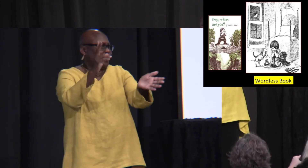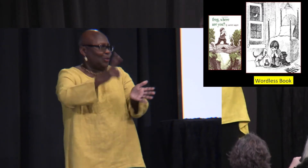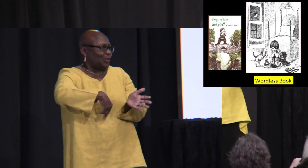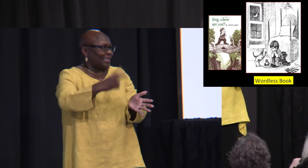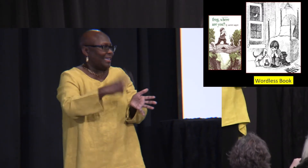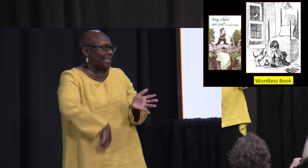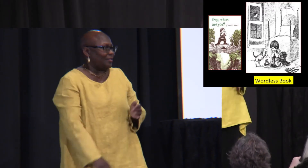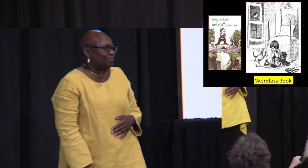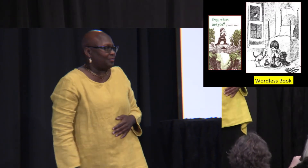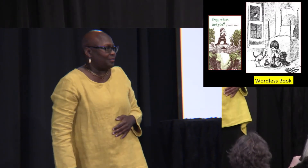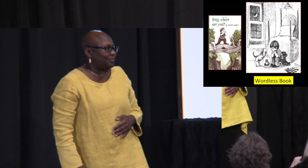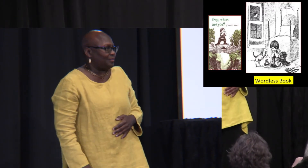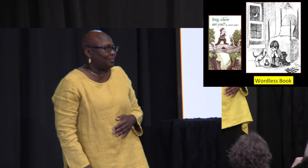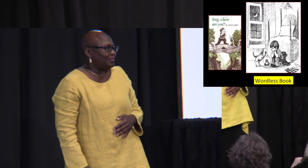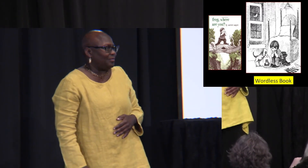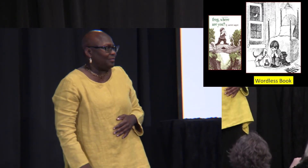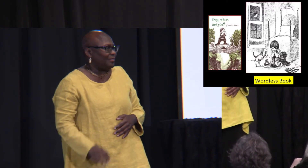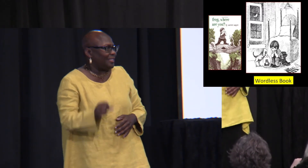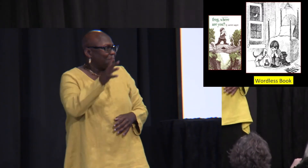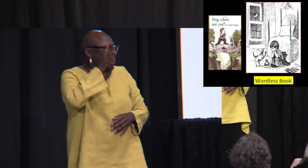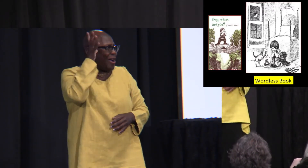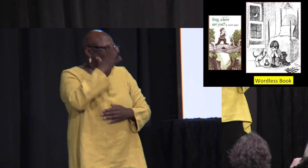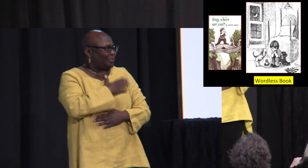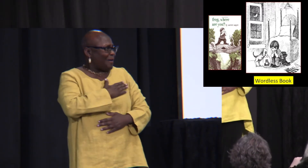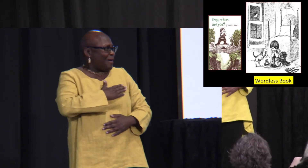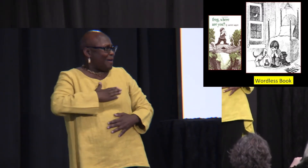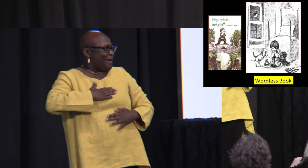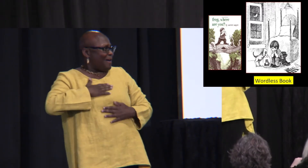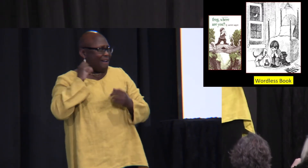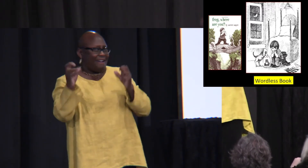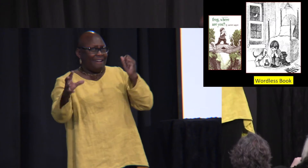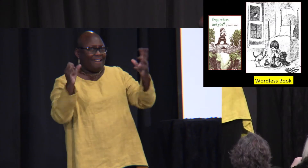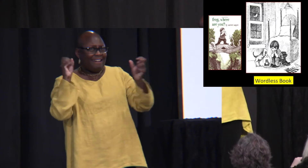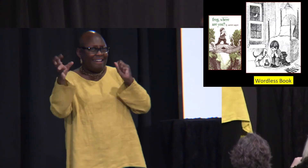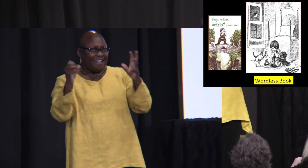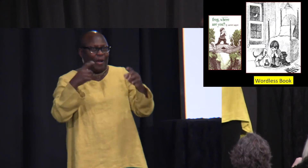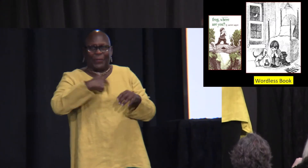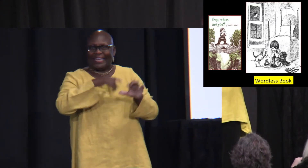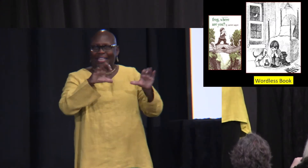I tell them to always begin their stories with a time indicator.